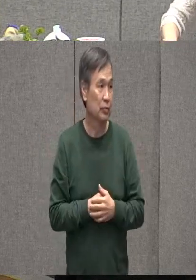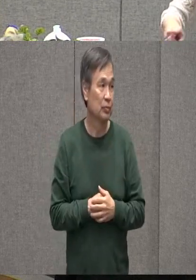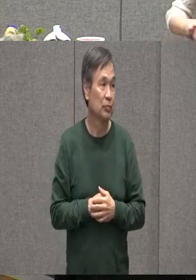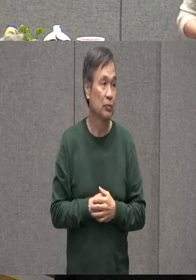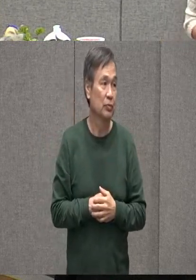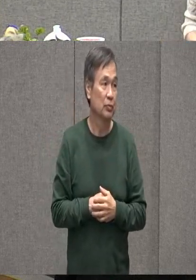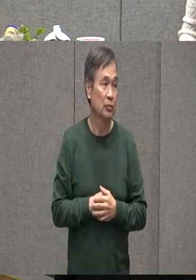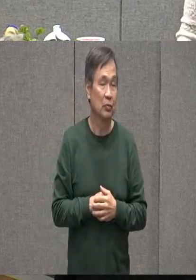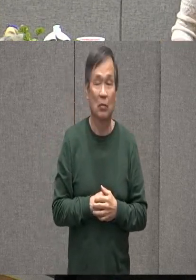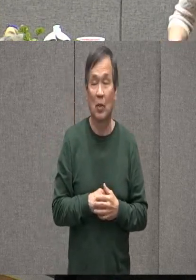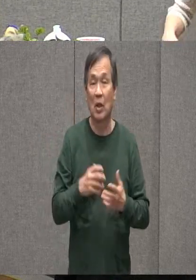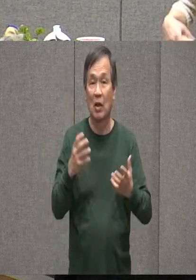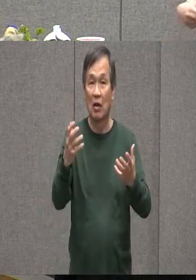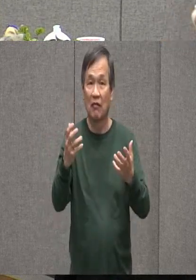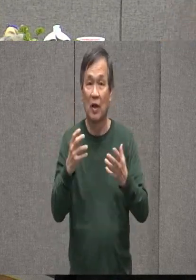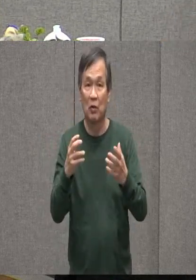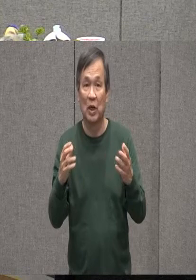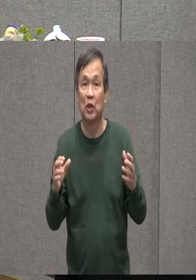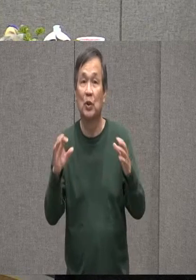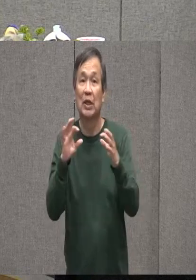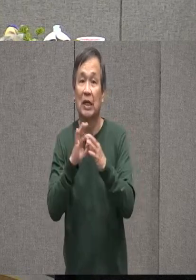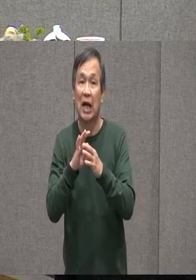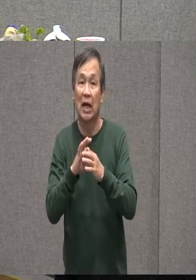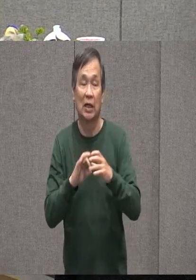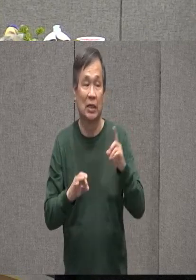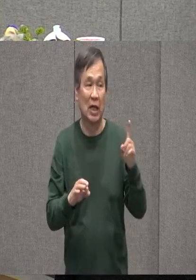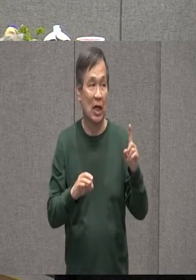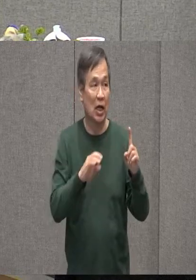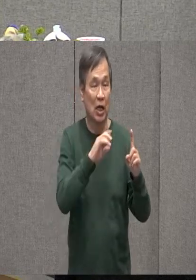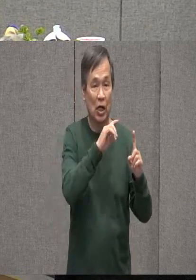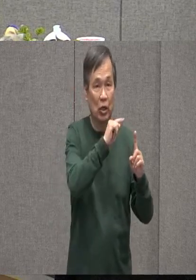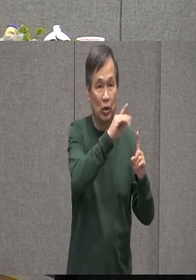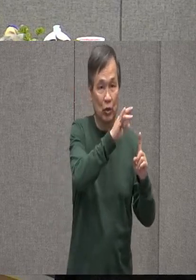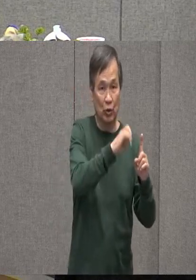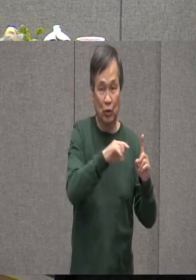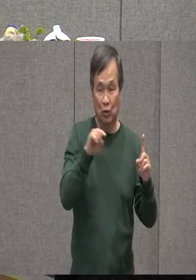If I wanted to attach this tube to this carton